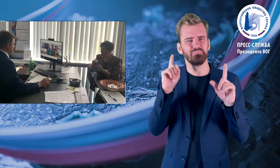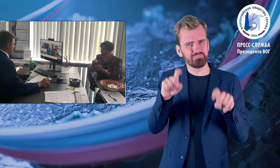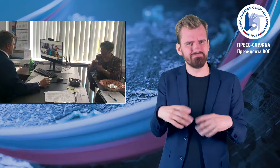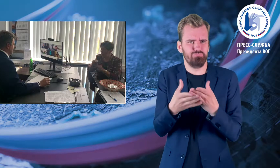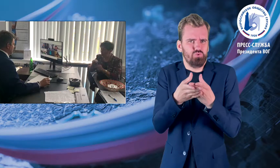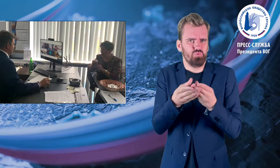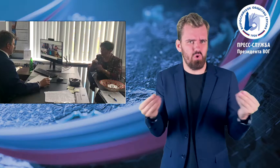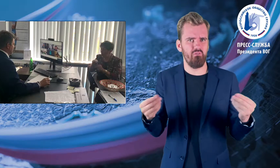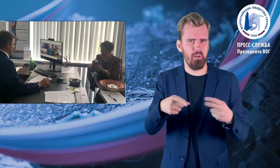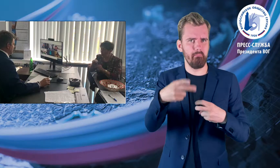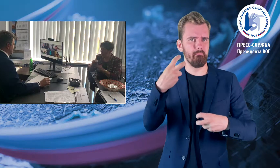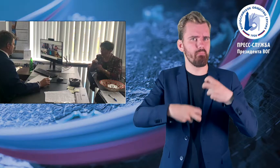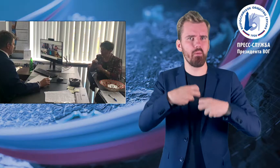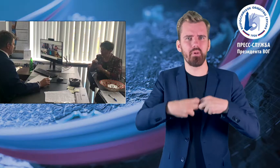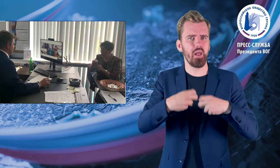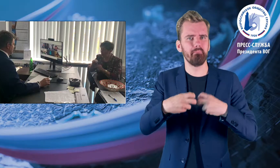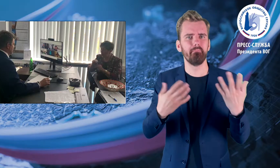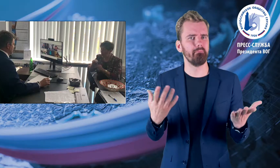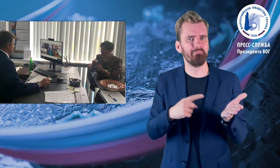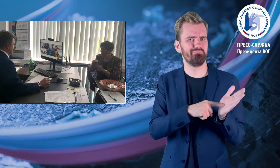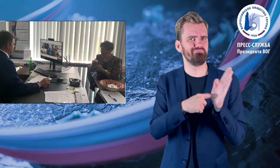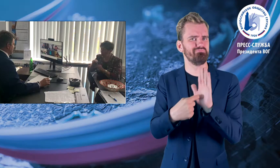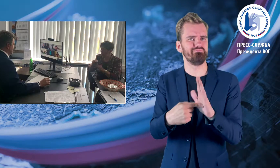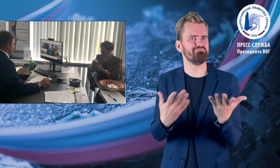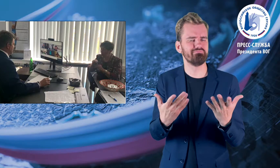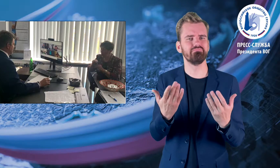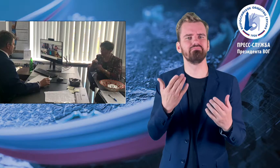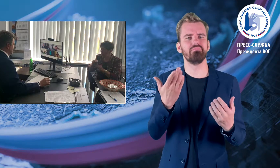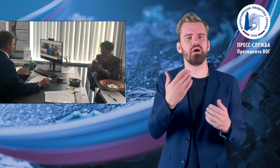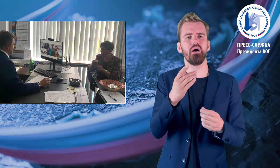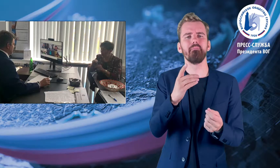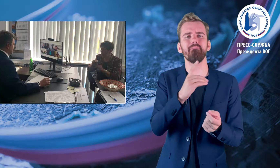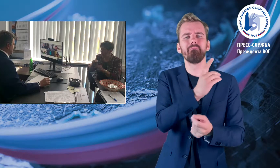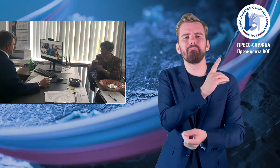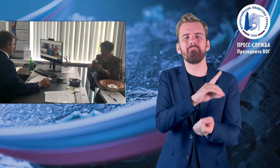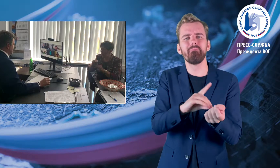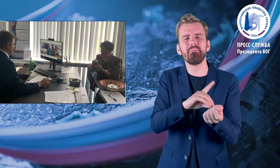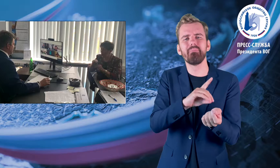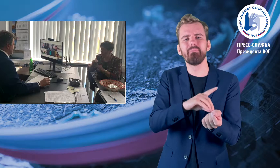the problems of providing medical services